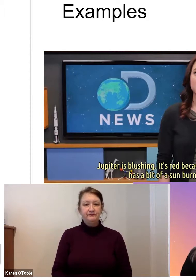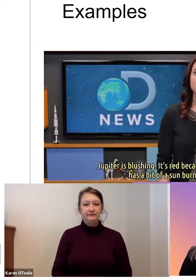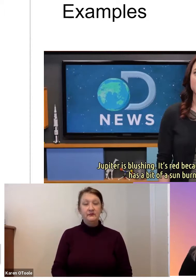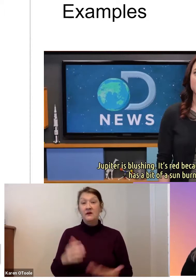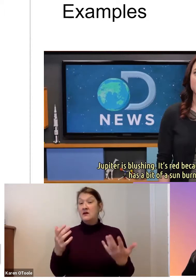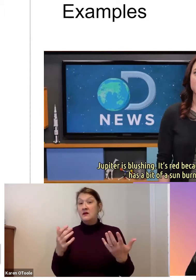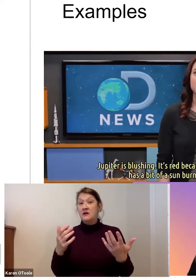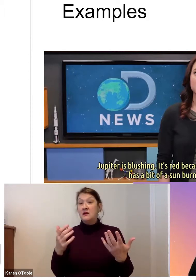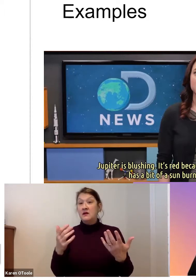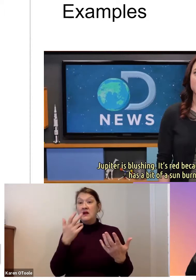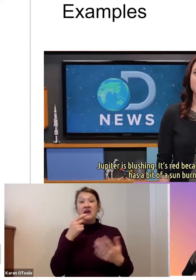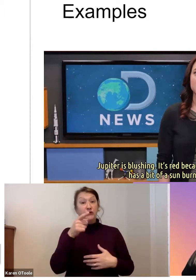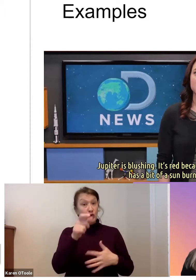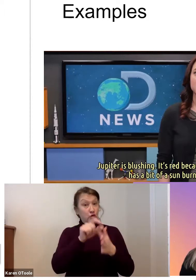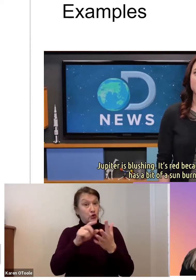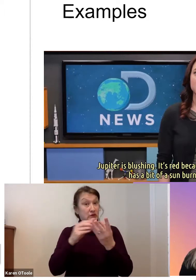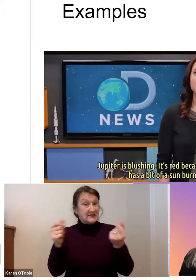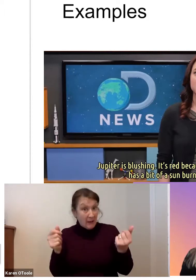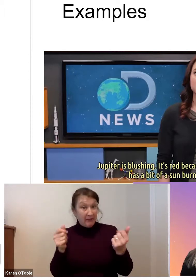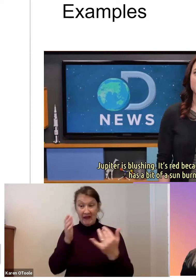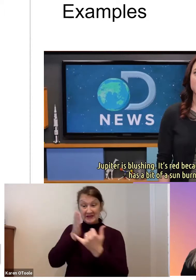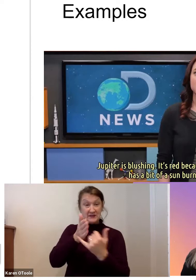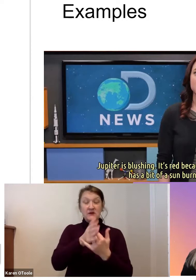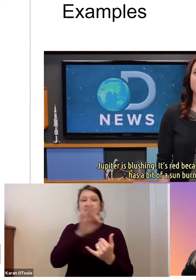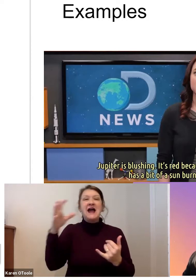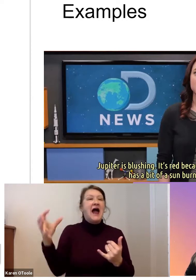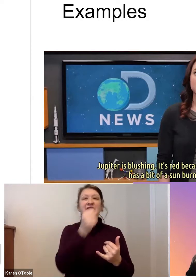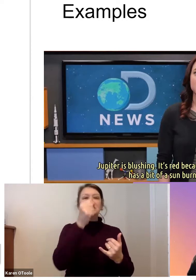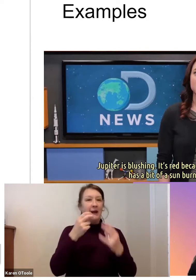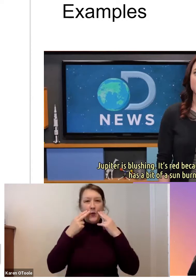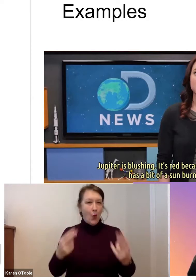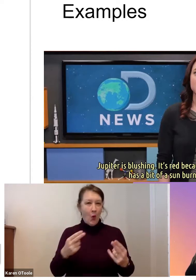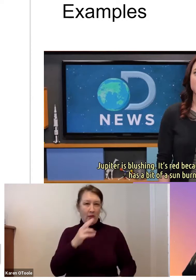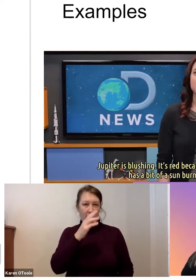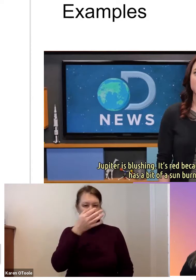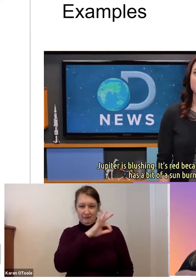does not mean it has to be particularly straightlaced full stop is more about looking at what type of video you are making and